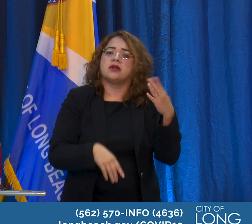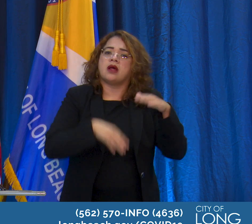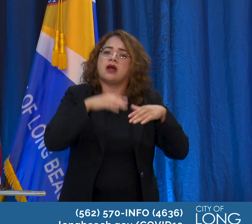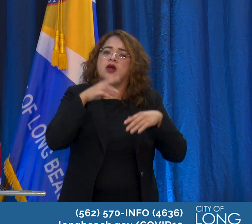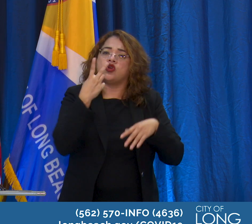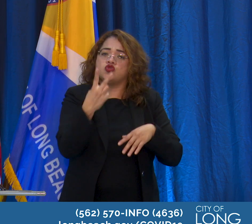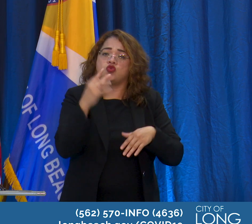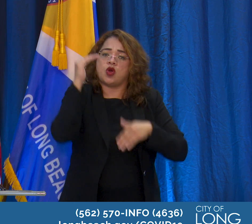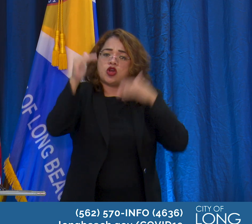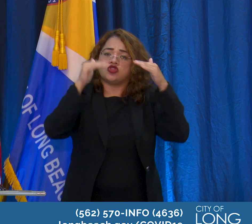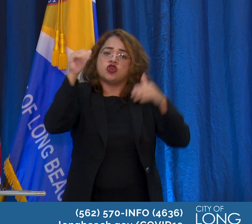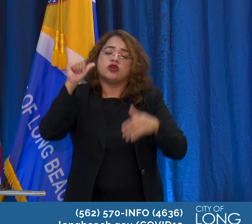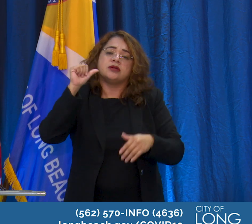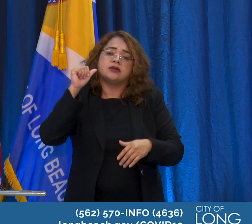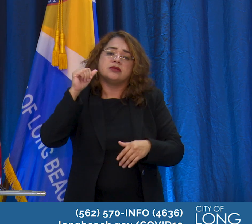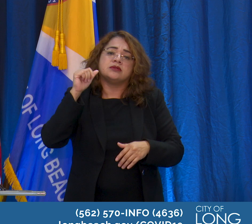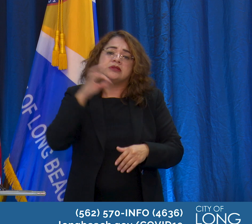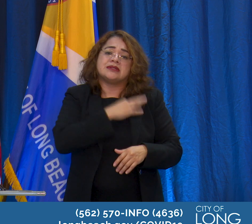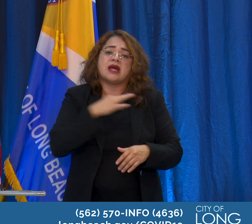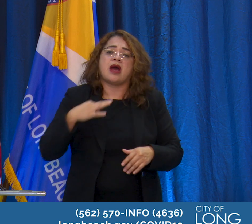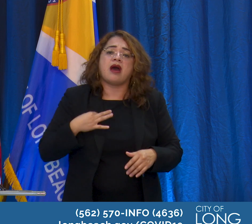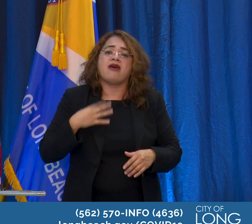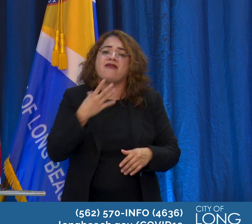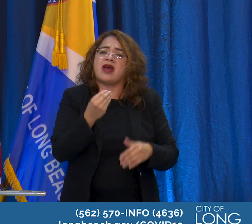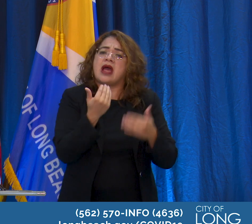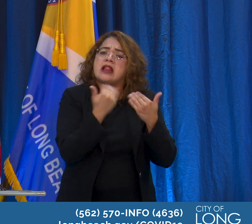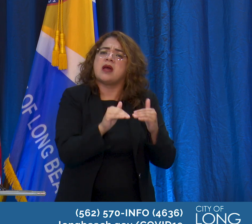Programs should avoid changing staff assignments.